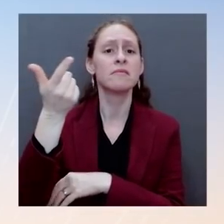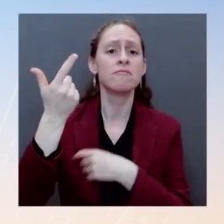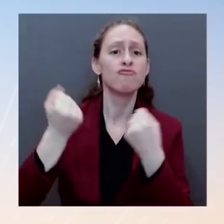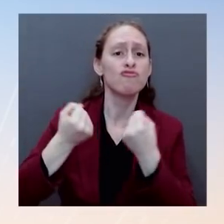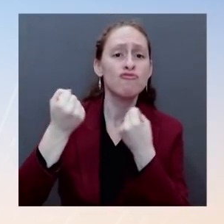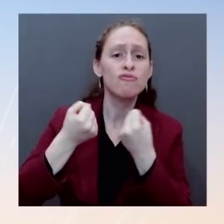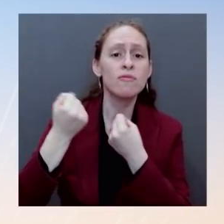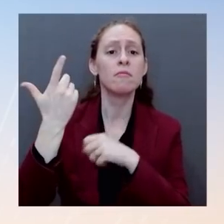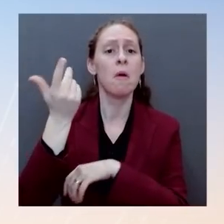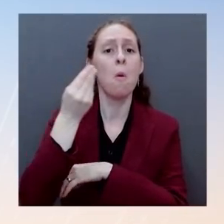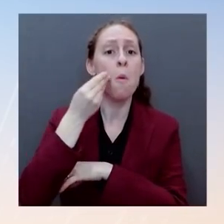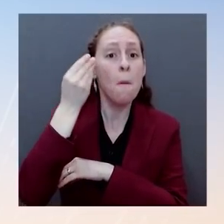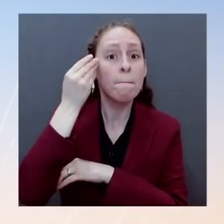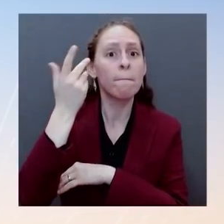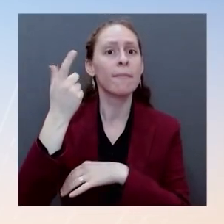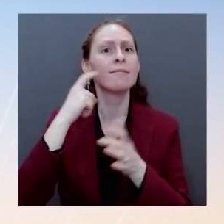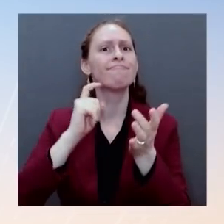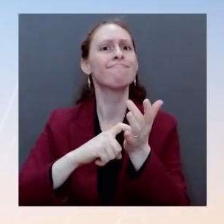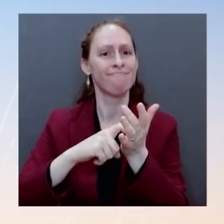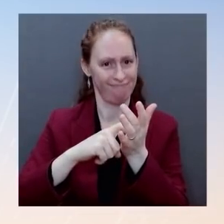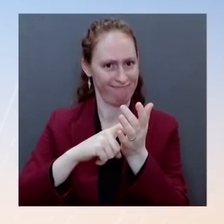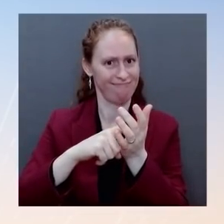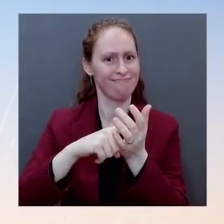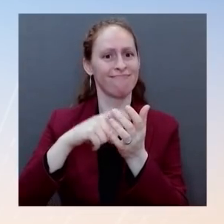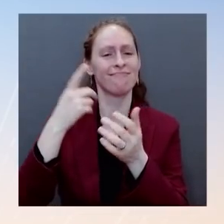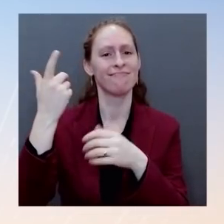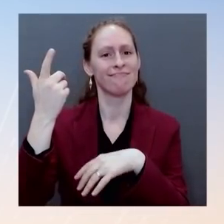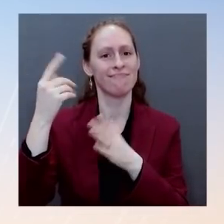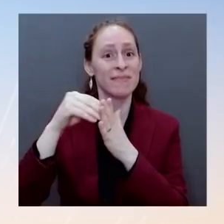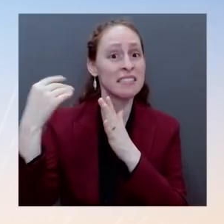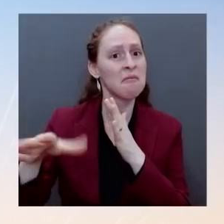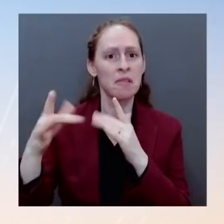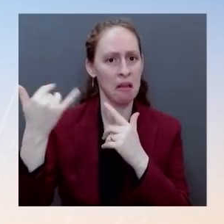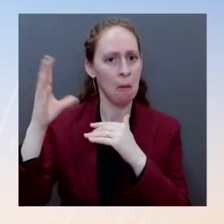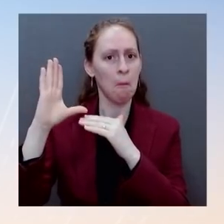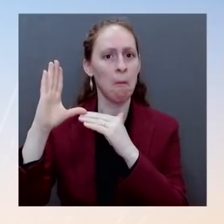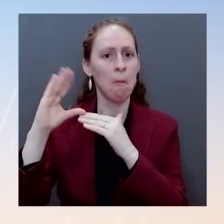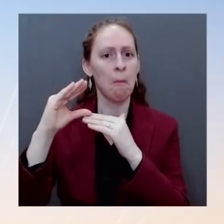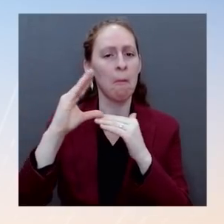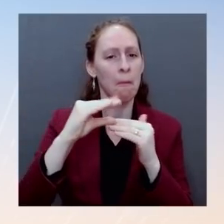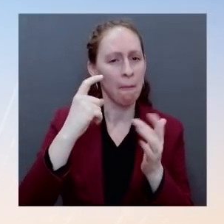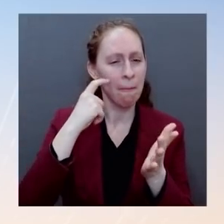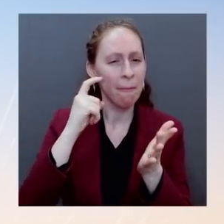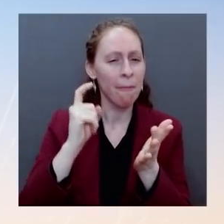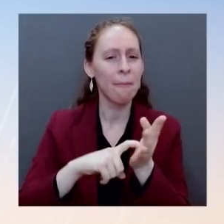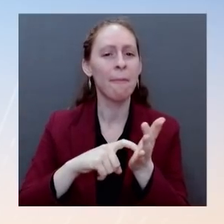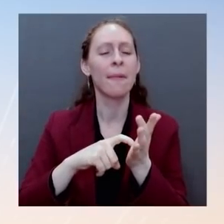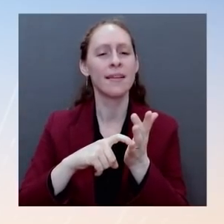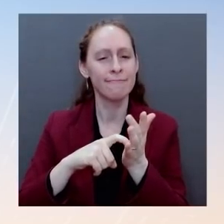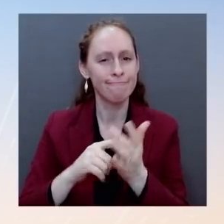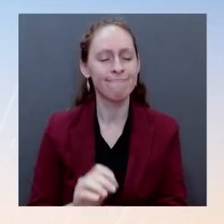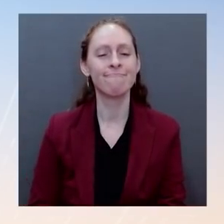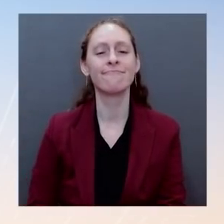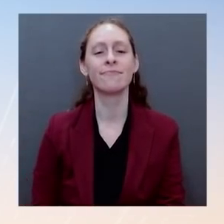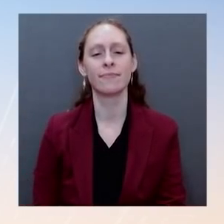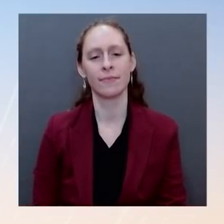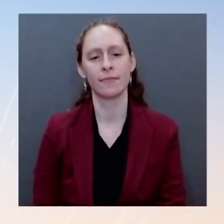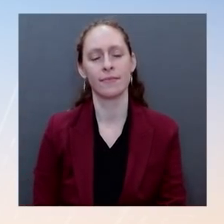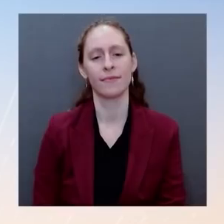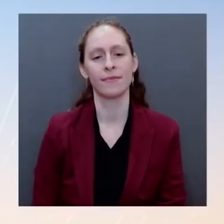And many of you focused on the annual 7 percent rate. If we are trying to look at where we are headed,